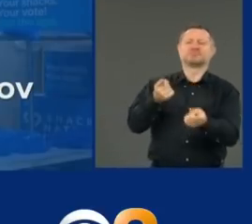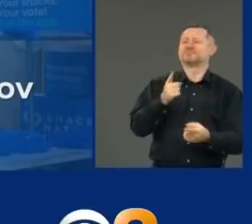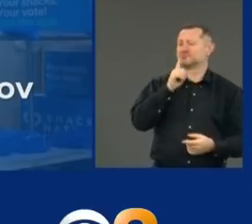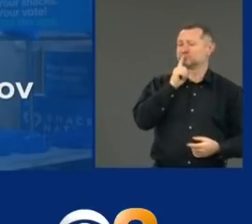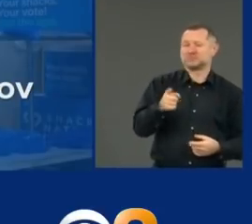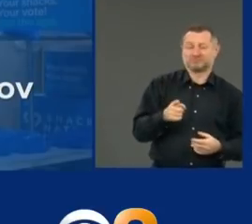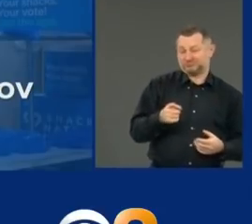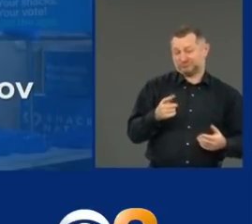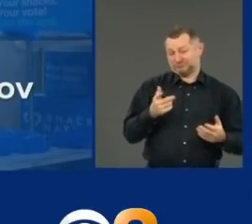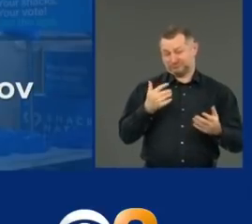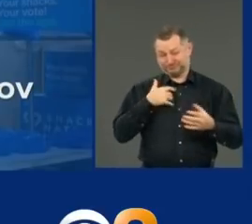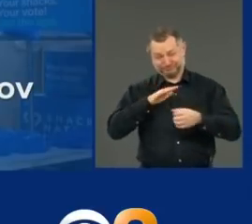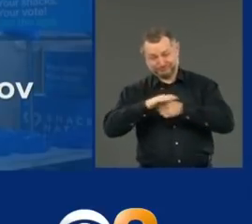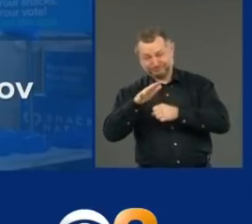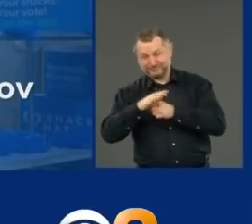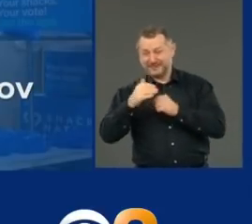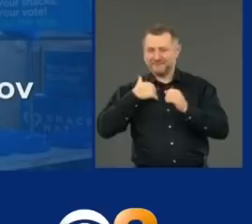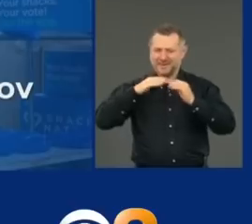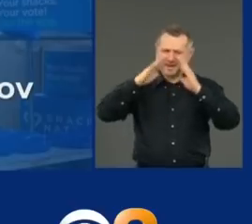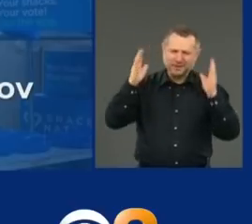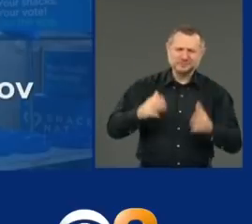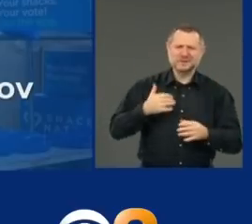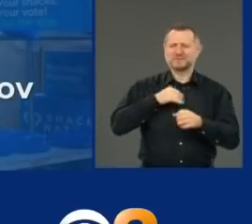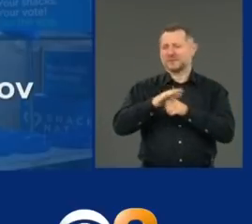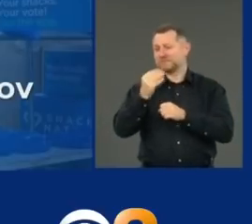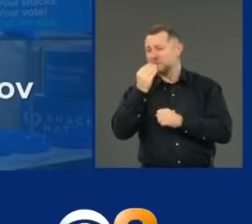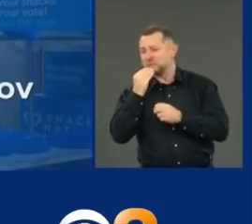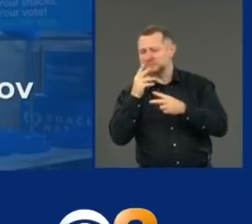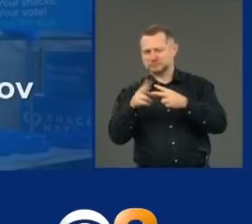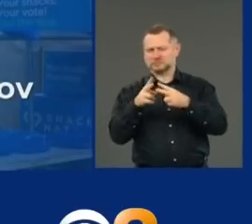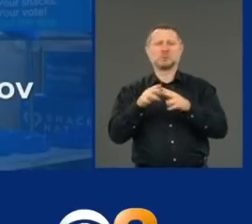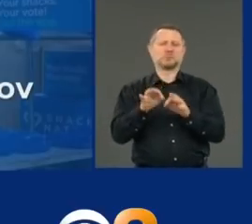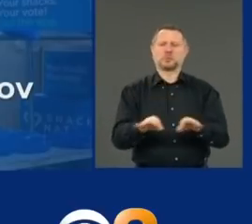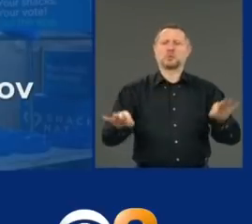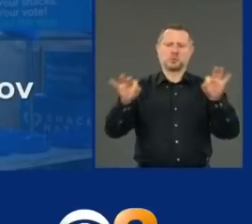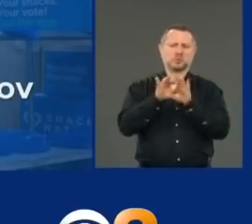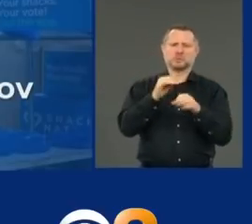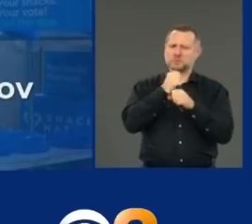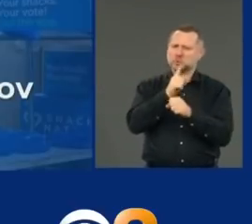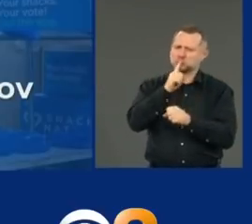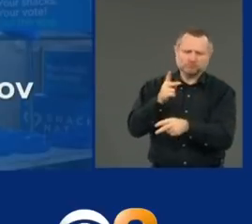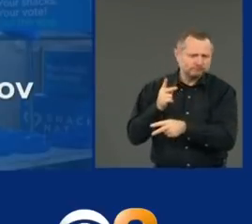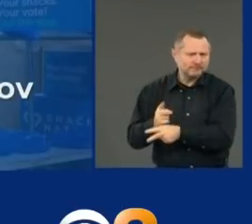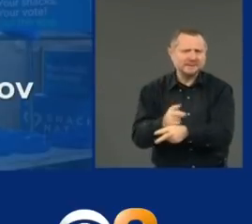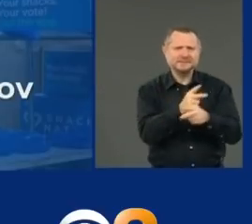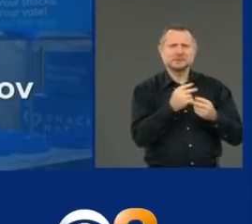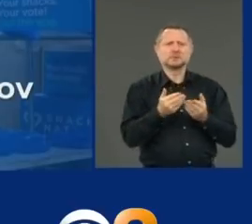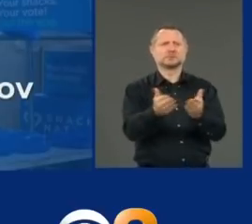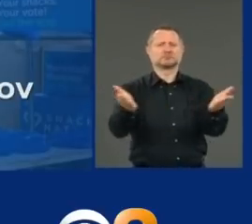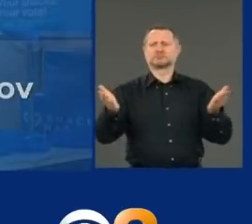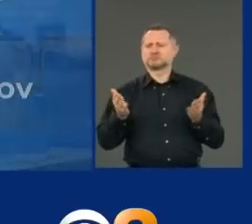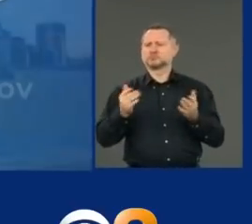WANT TO MAKE DONATIONS TO MAKE THEM FOR THE PURPOSE OF FOOD BANKS. YOU KNOW, THIS IS A PERIOD